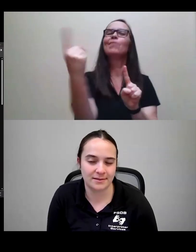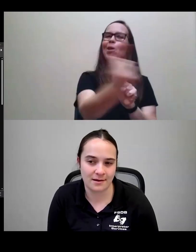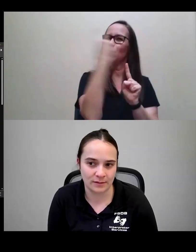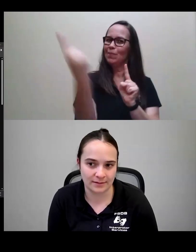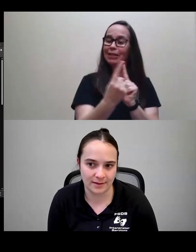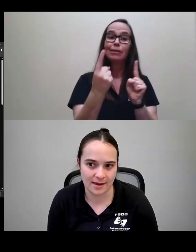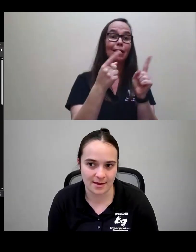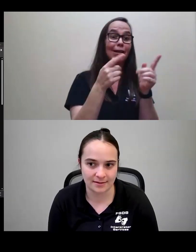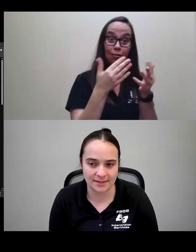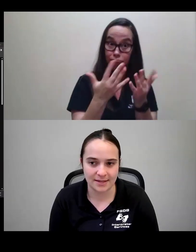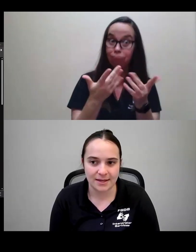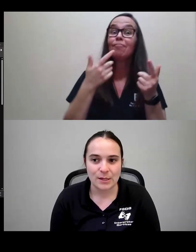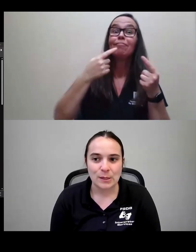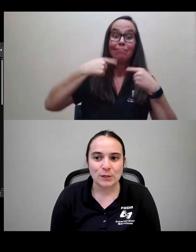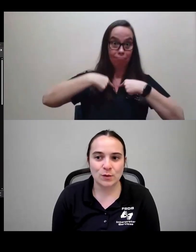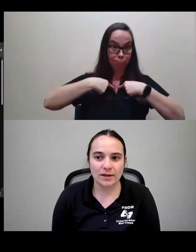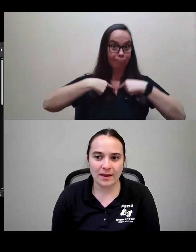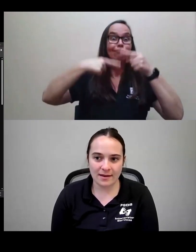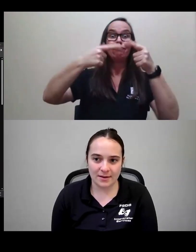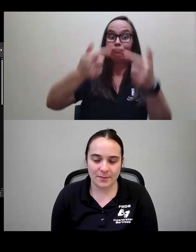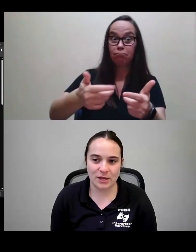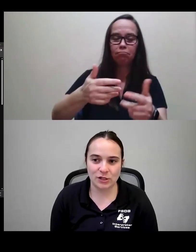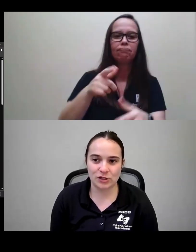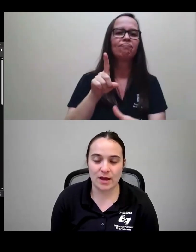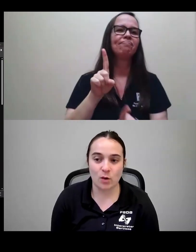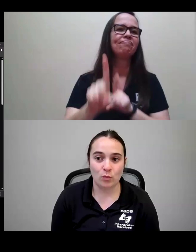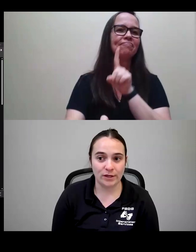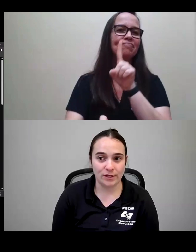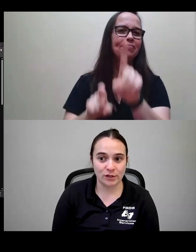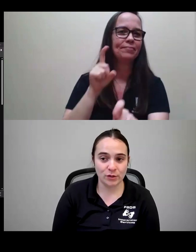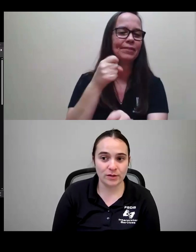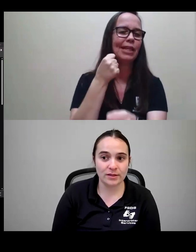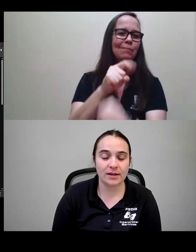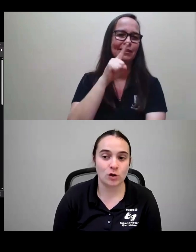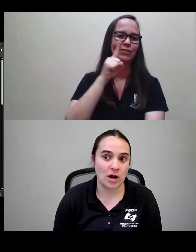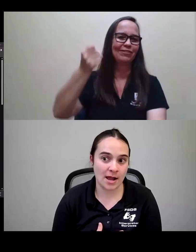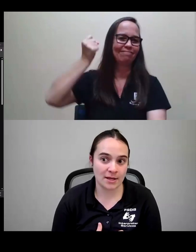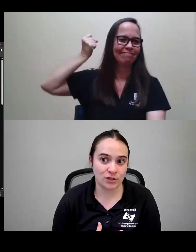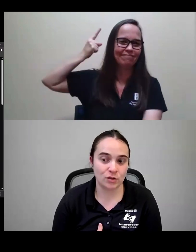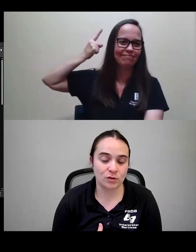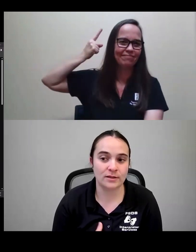but that's not always the case. So again, making sure that we do and then or I do